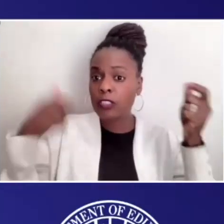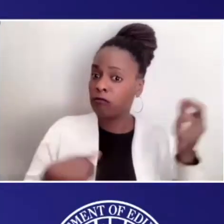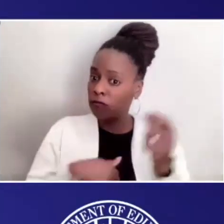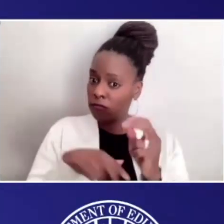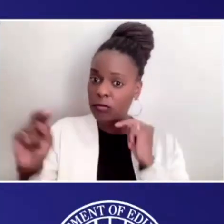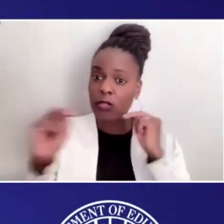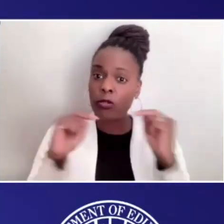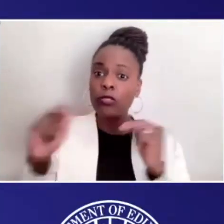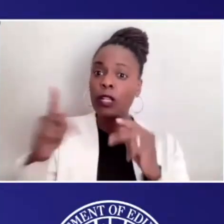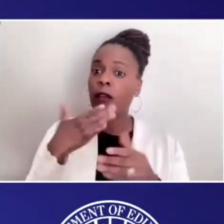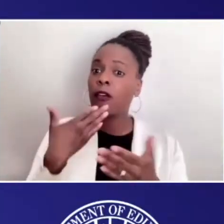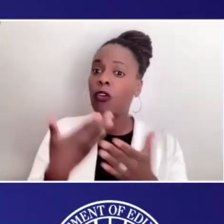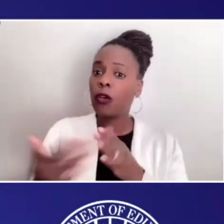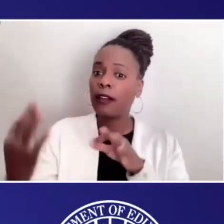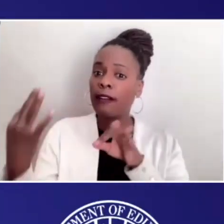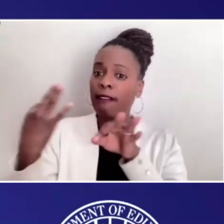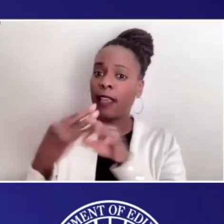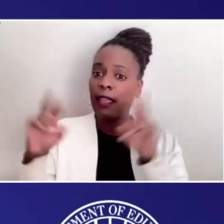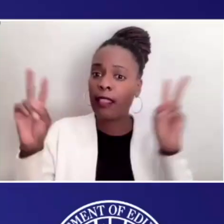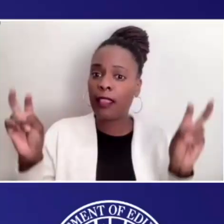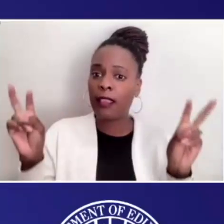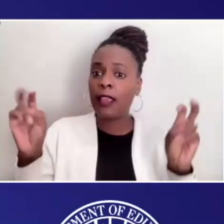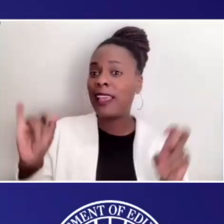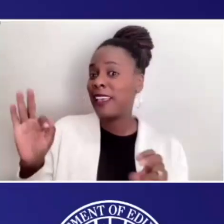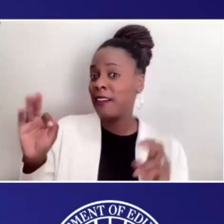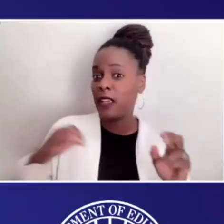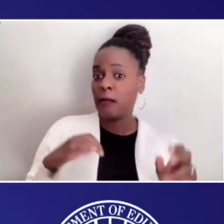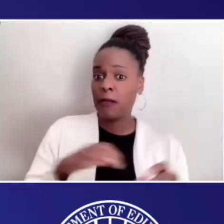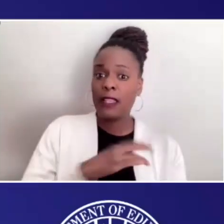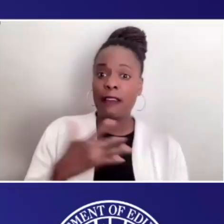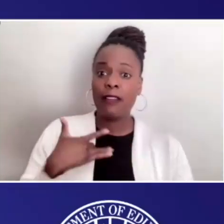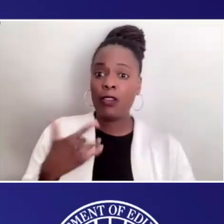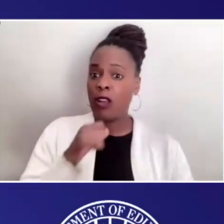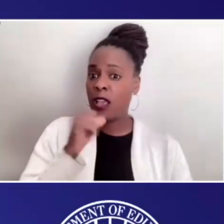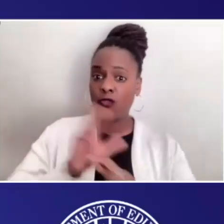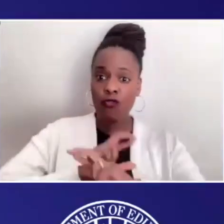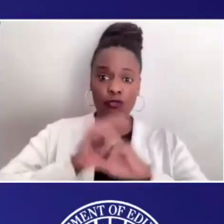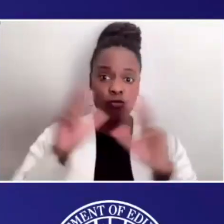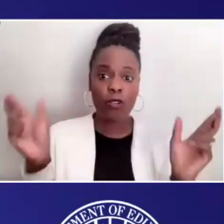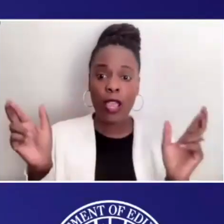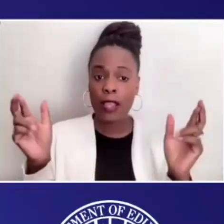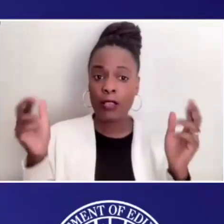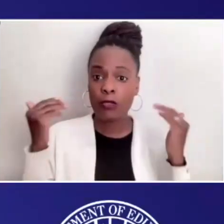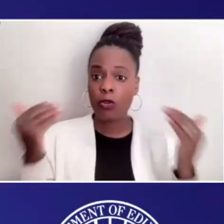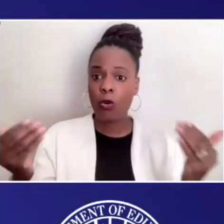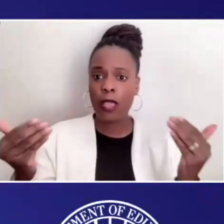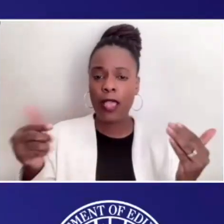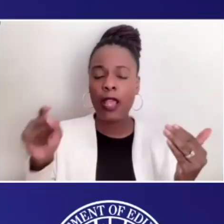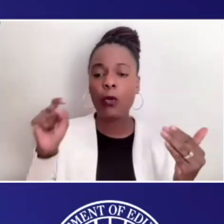And if this committee does not feel like we're ready to do things, then we need to look at that with the right